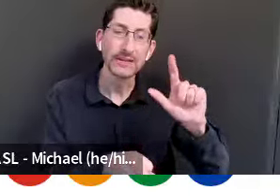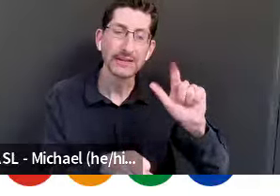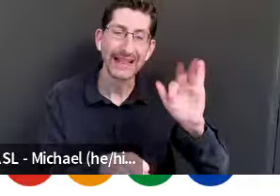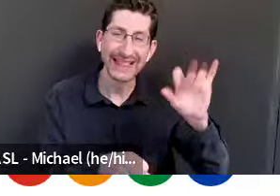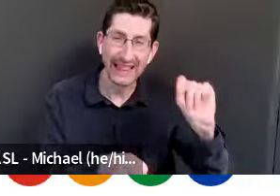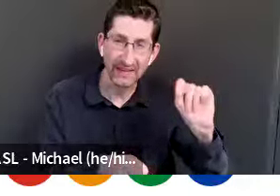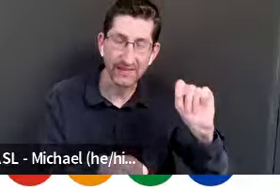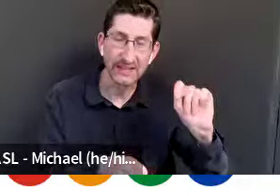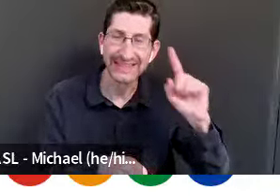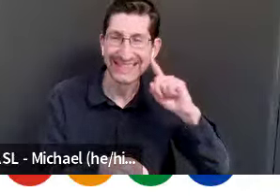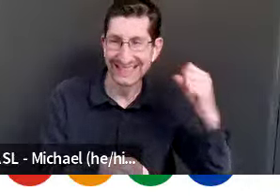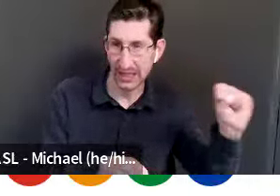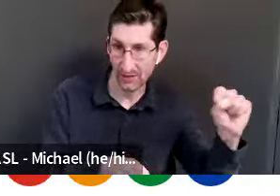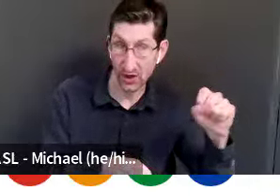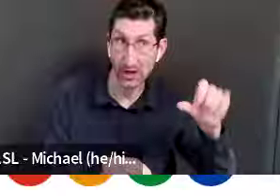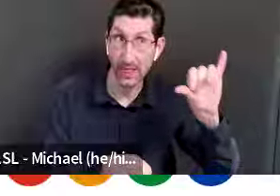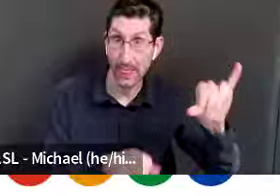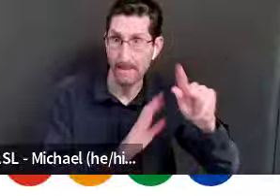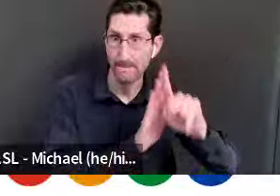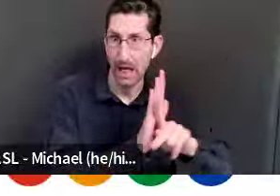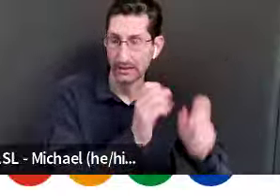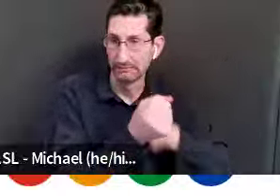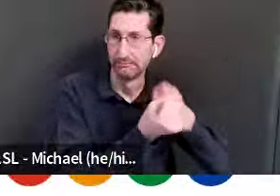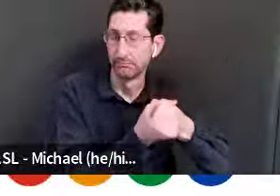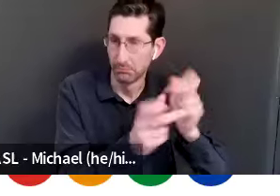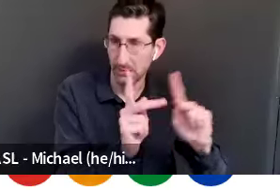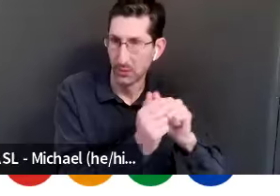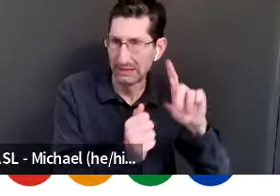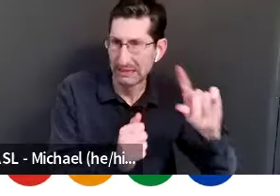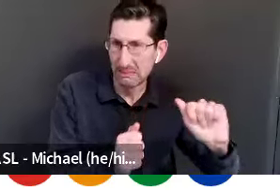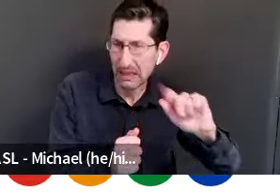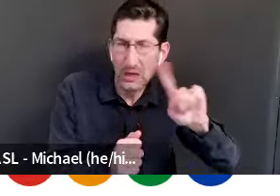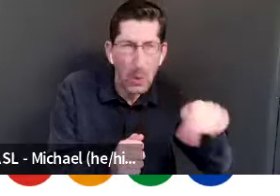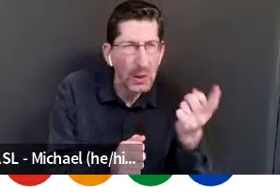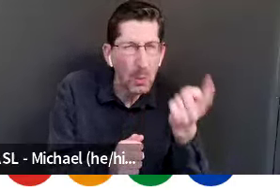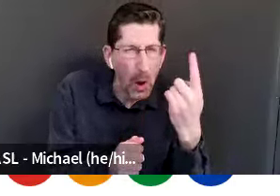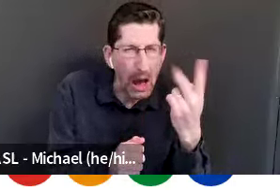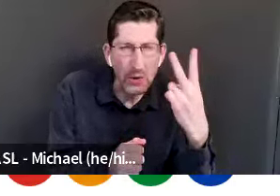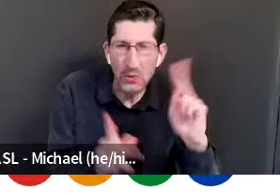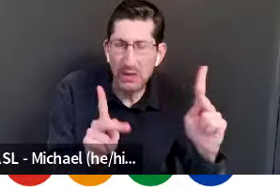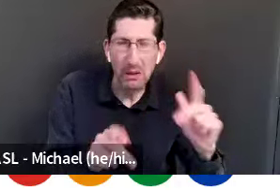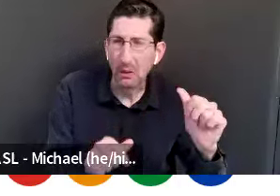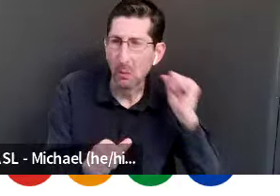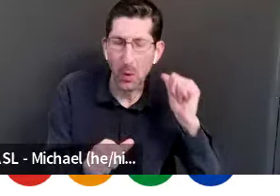WE HAVE ONE THAT SAYS I USE REGULAR LYFT/LYFT SILVER ALL THE TIME. POLICIES ARE PRO-DISABILITY AND